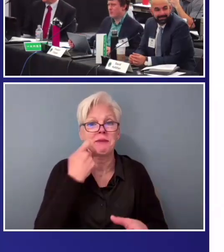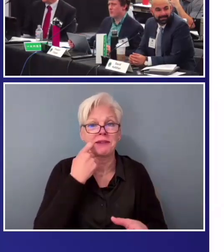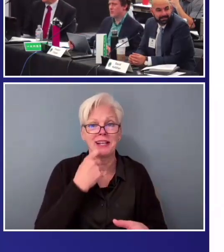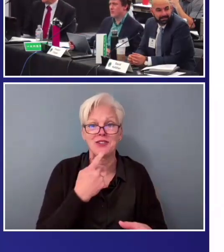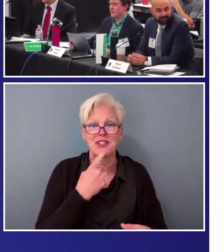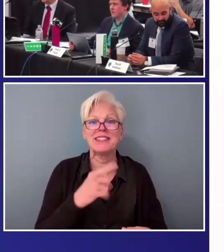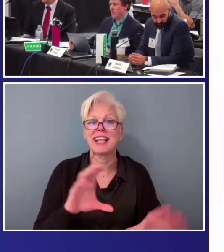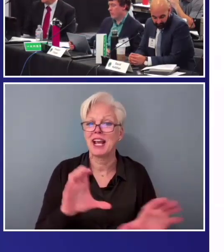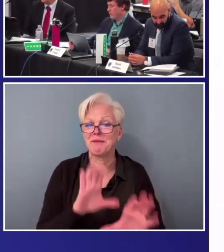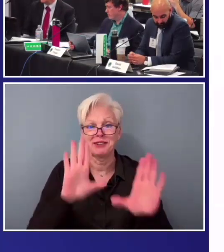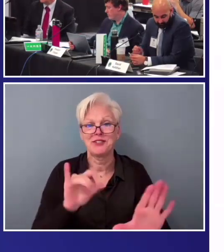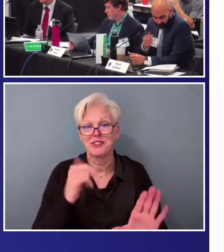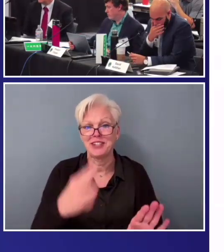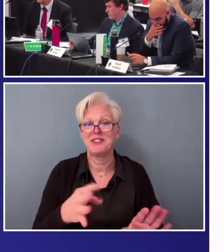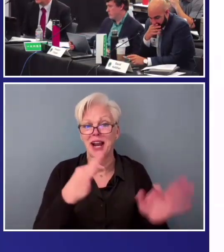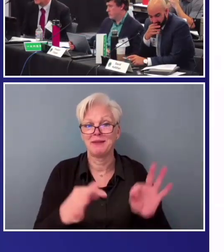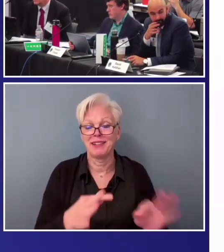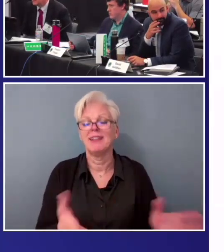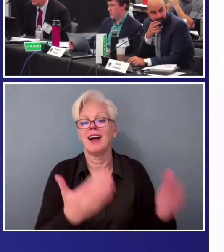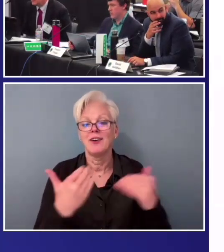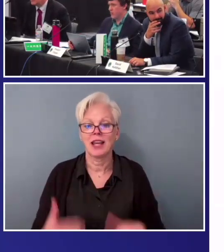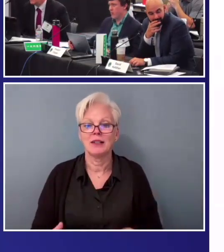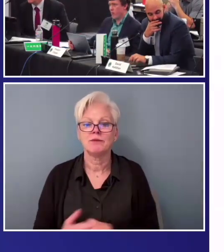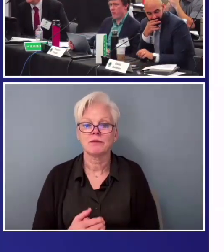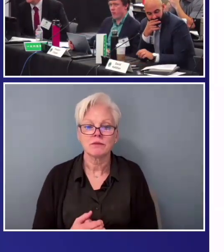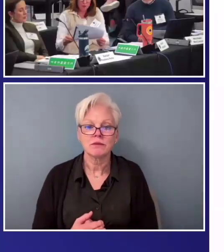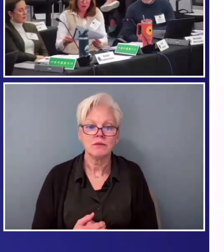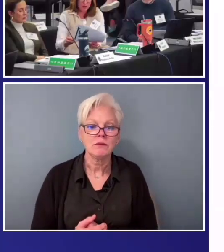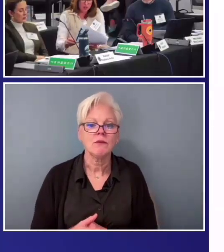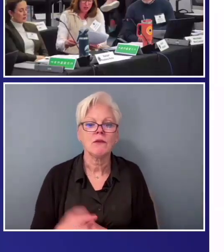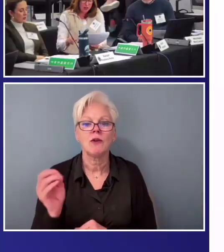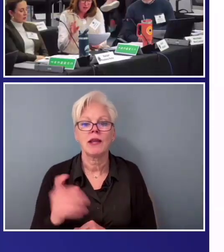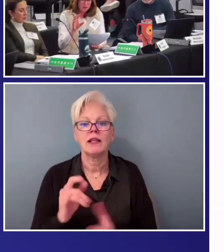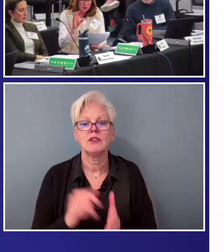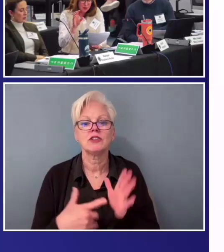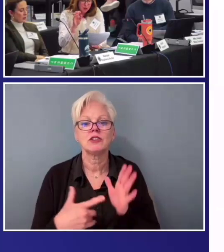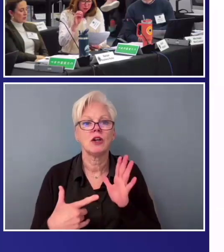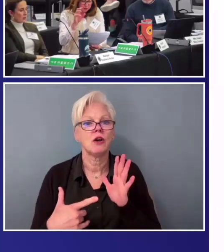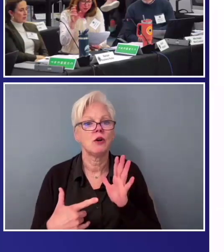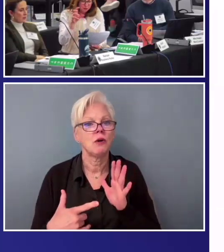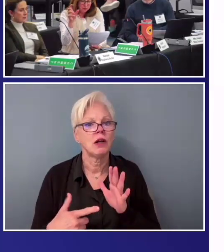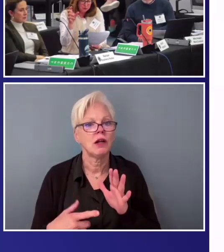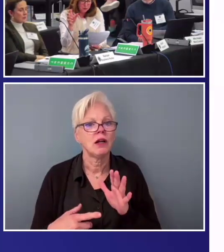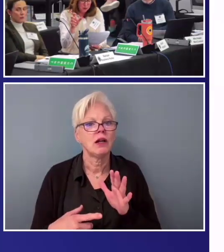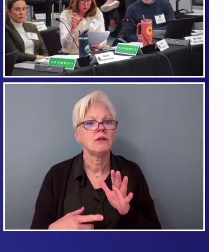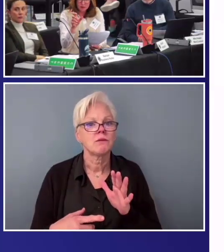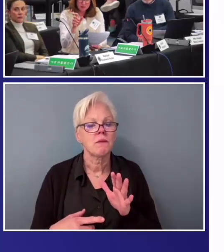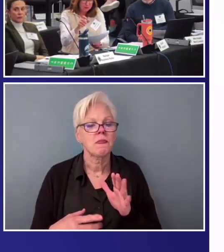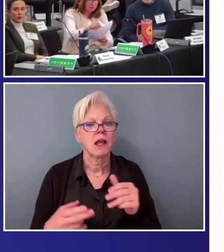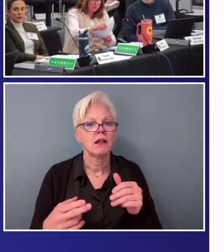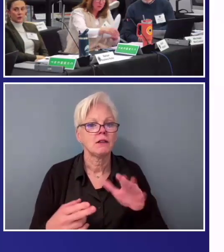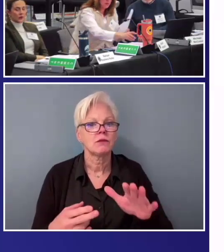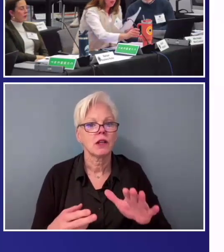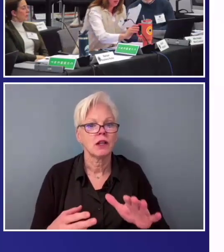slide with the dots, the illustrative example of cohort aggregation. So -- Kristin, can you speak more directly into